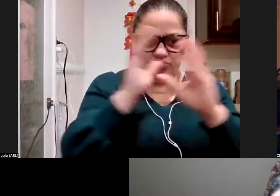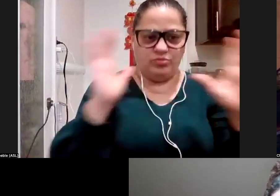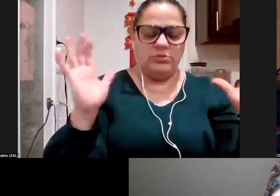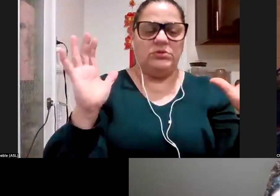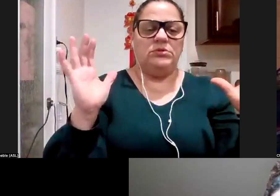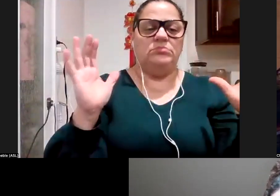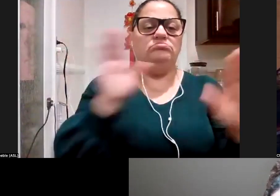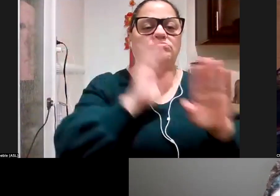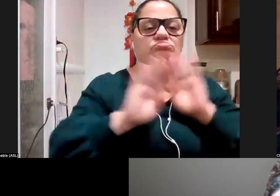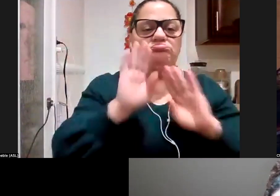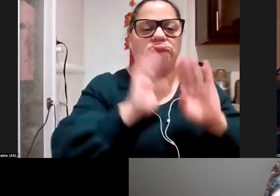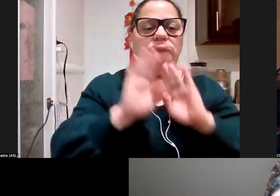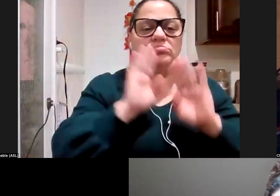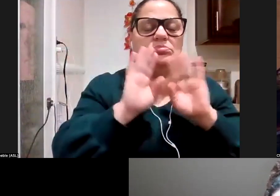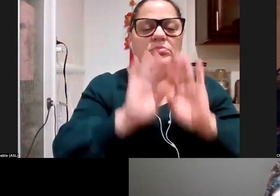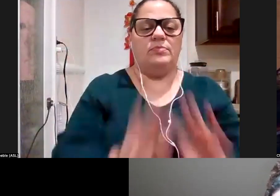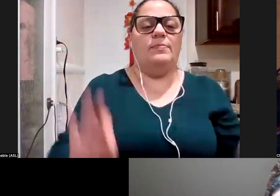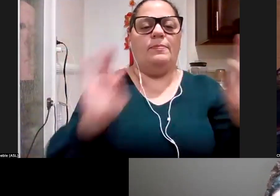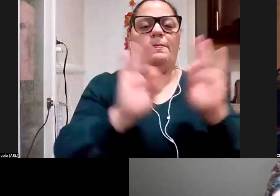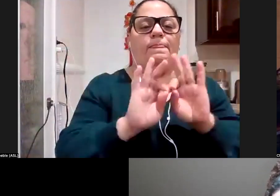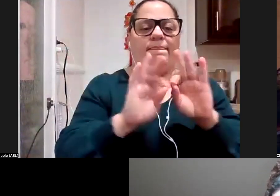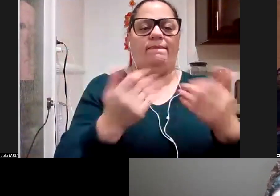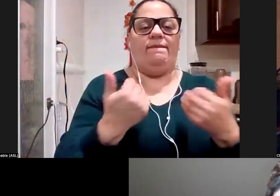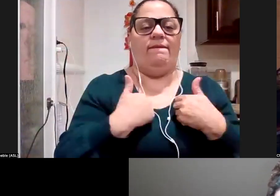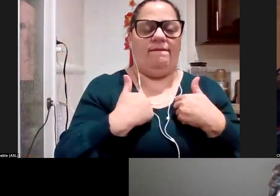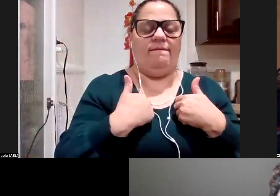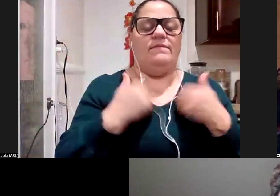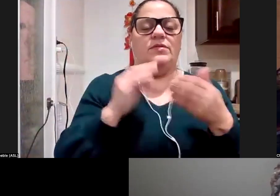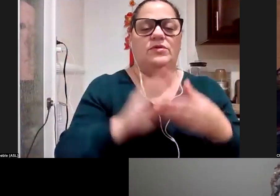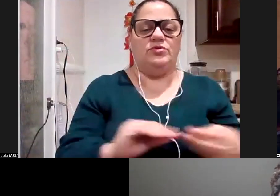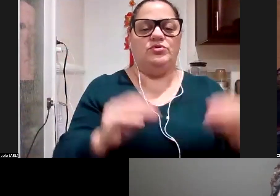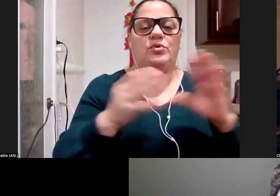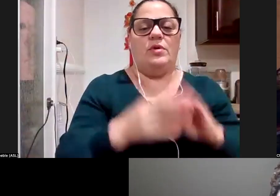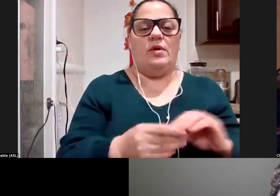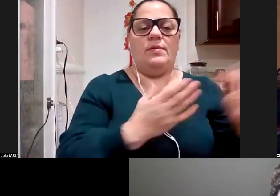anything that was important, they they gathered stories and they brought those to Congress so